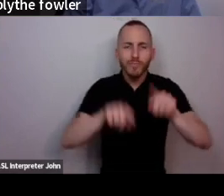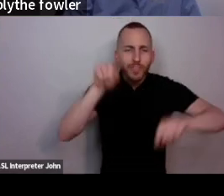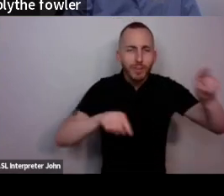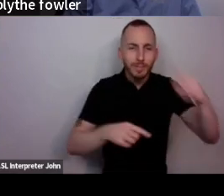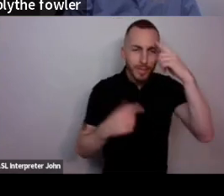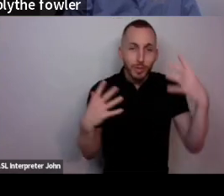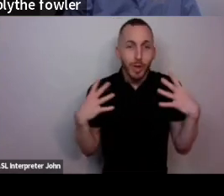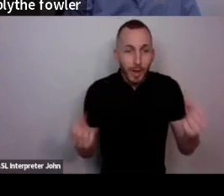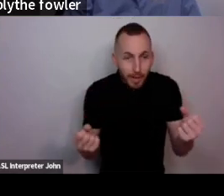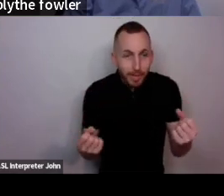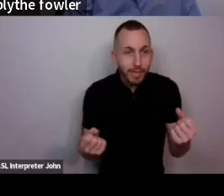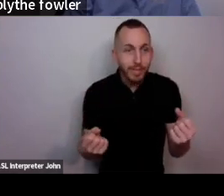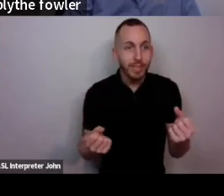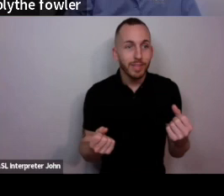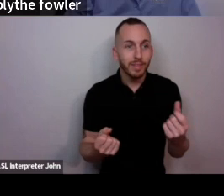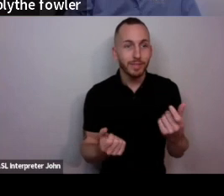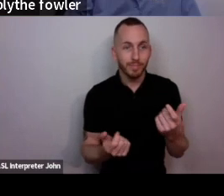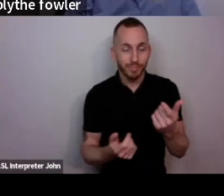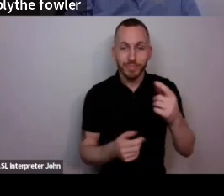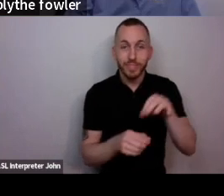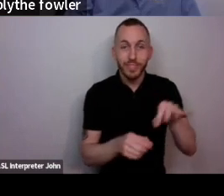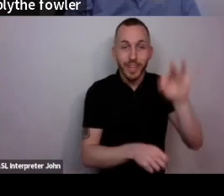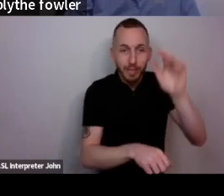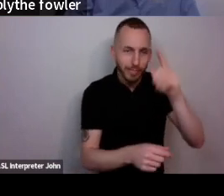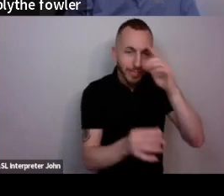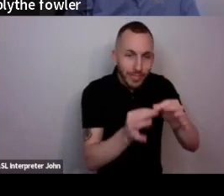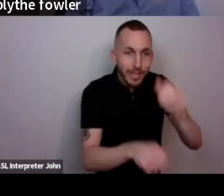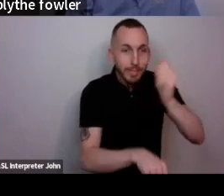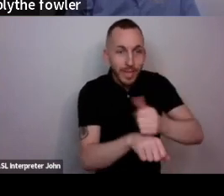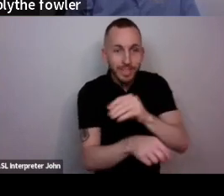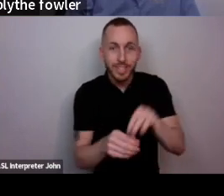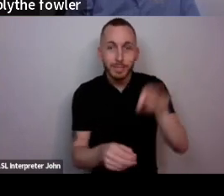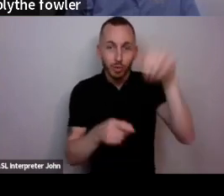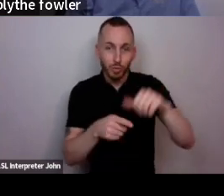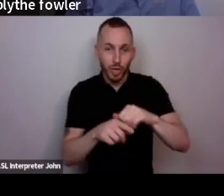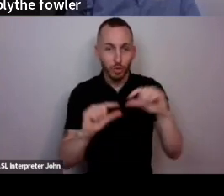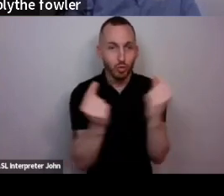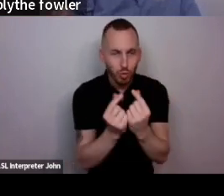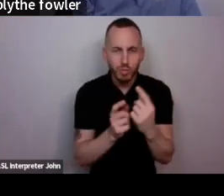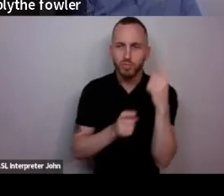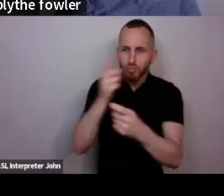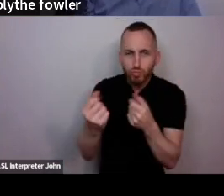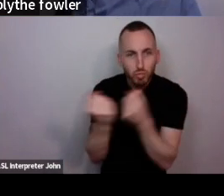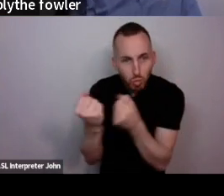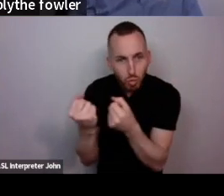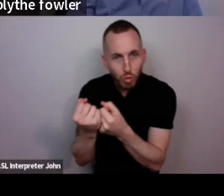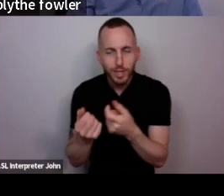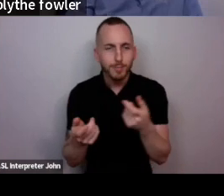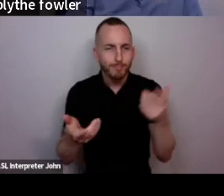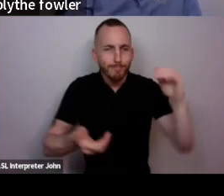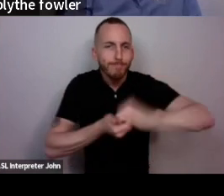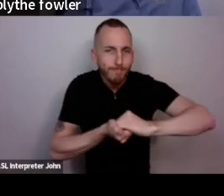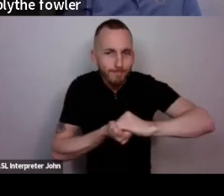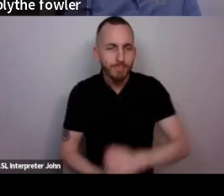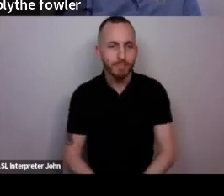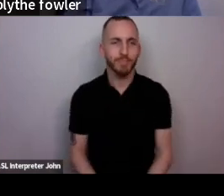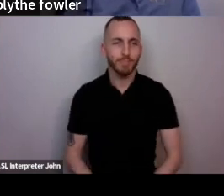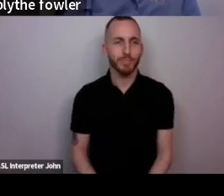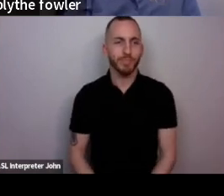faith-based, and spiritual practice groups. Further, the committee identifies specific